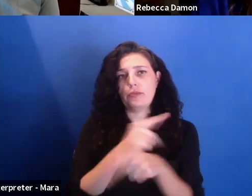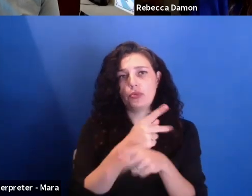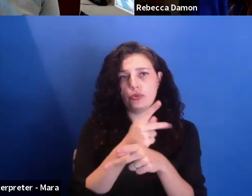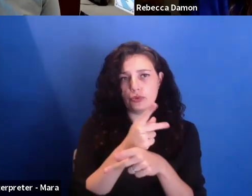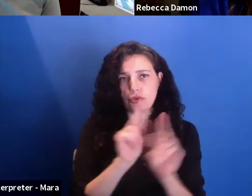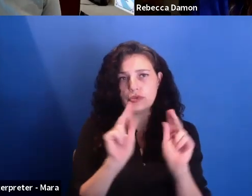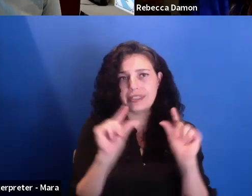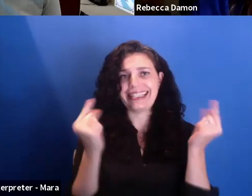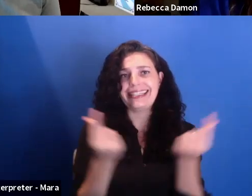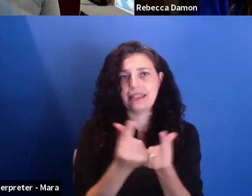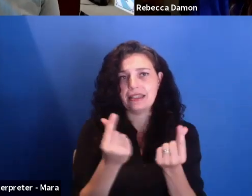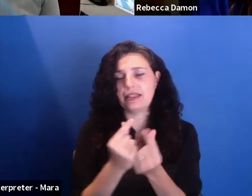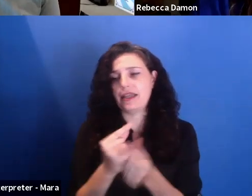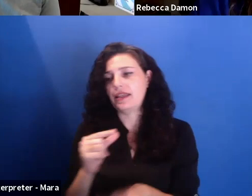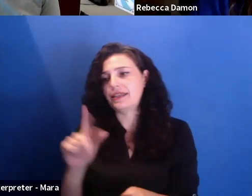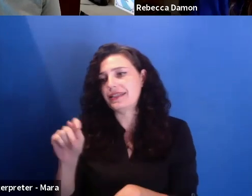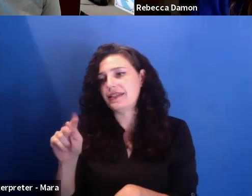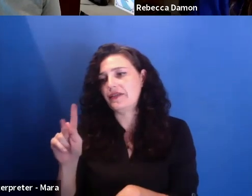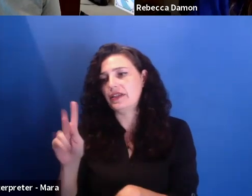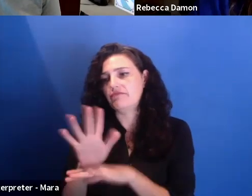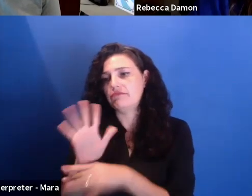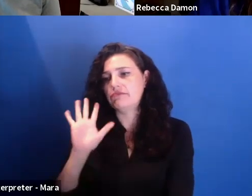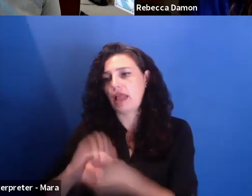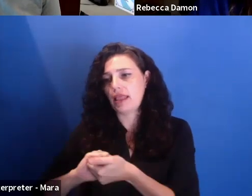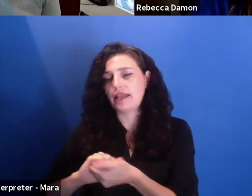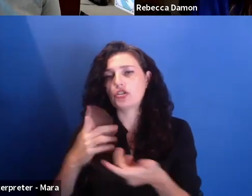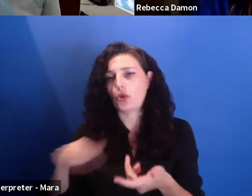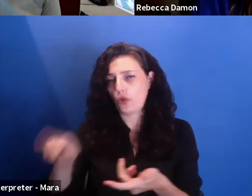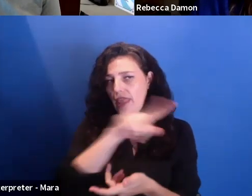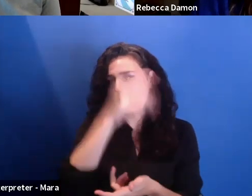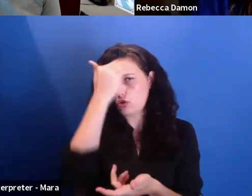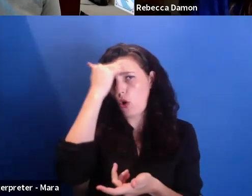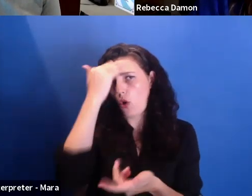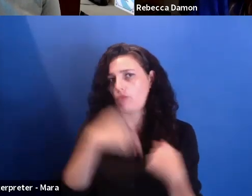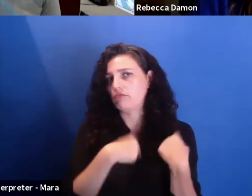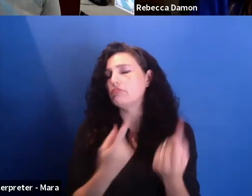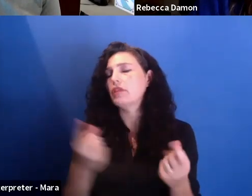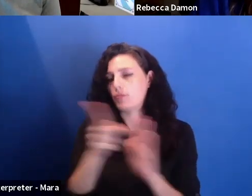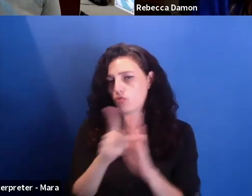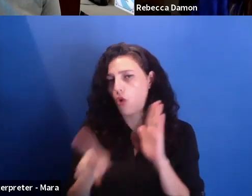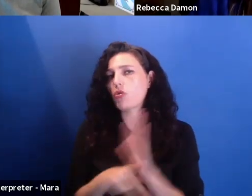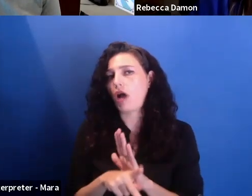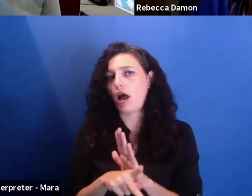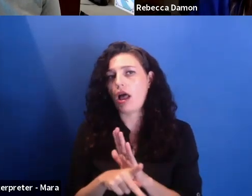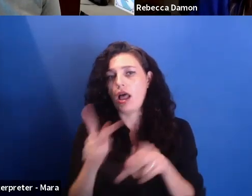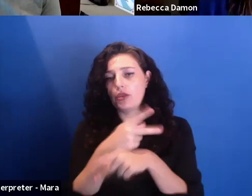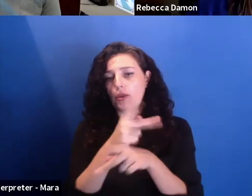almost during the entire time that we've been working on this protocol. So they're very aware of this protocol. And in fact, the Producers Guild, a couple of weeks ago,